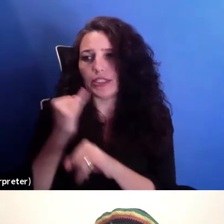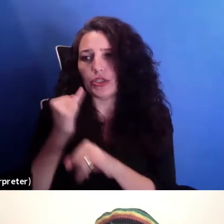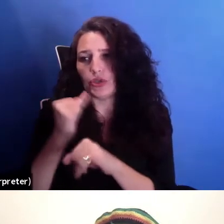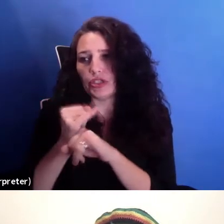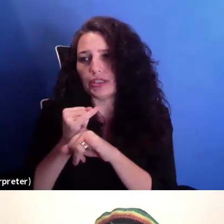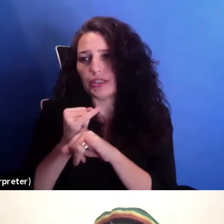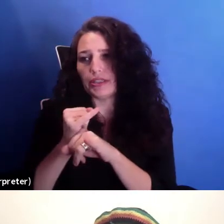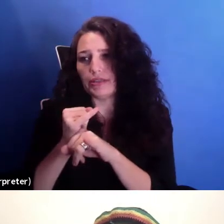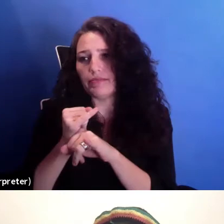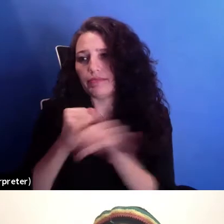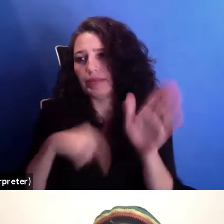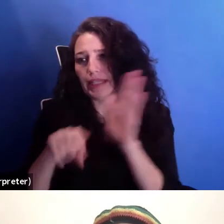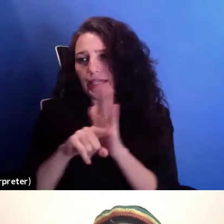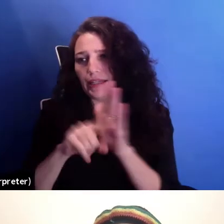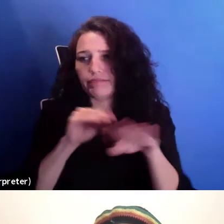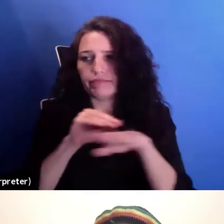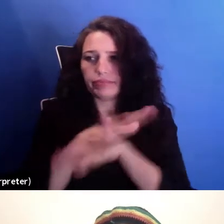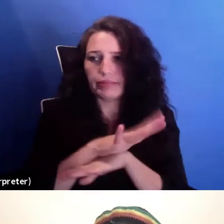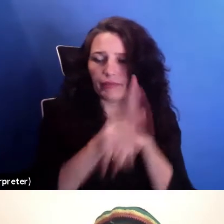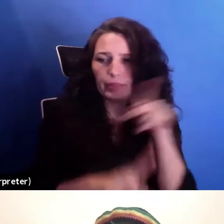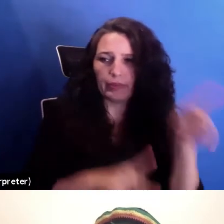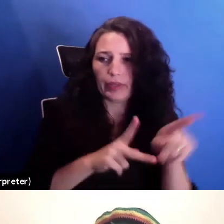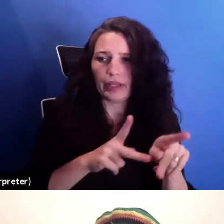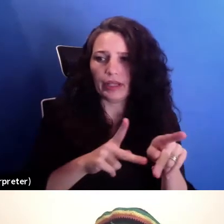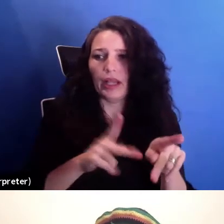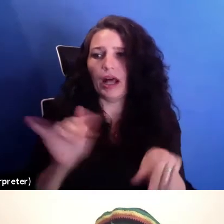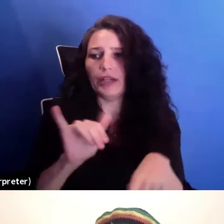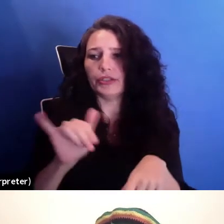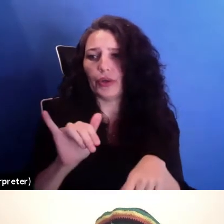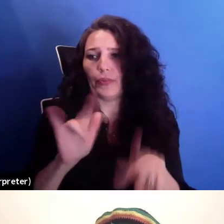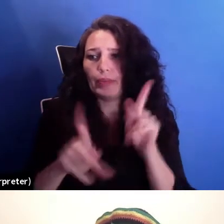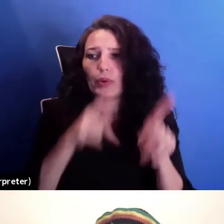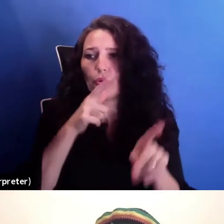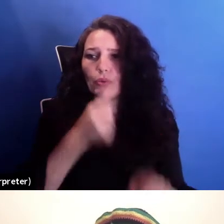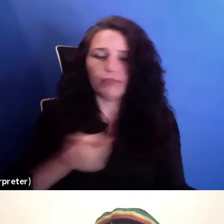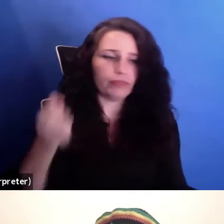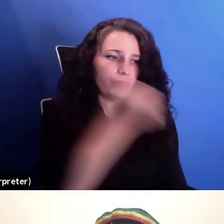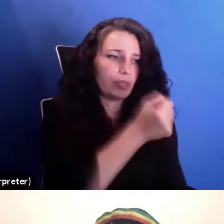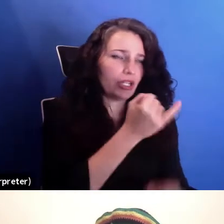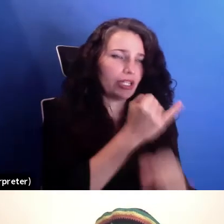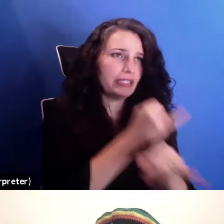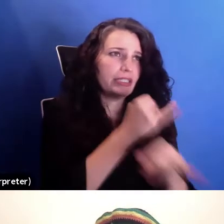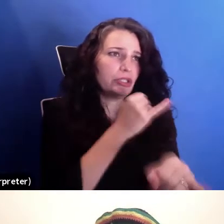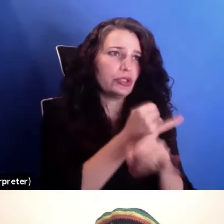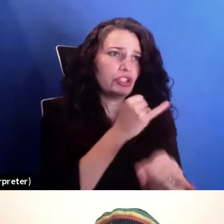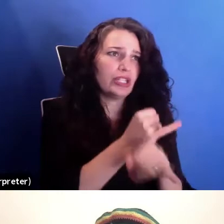And that might seem like something that isn't gonna affect your life until it does. And, you know, your parents are in an institution